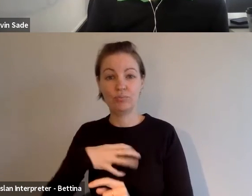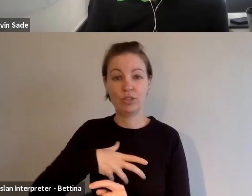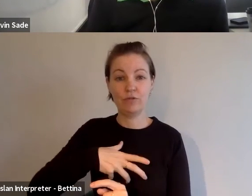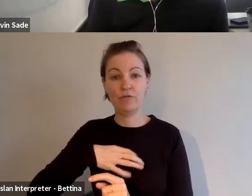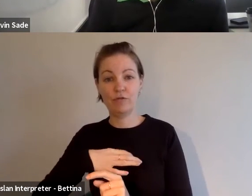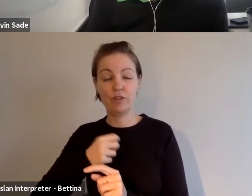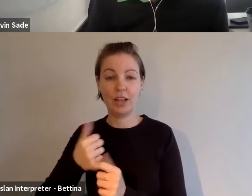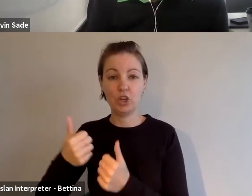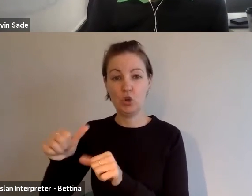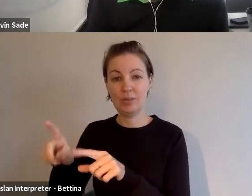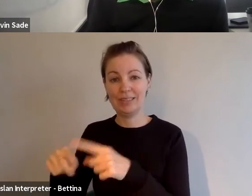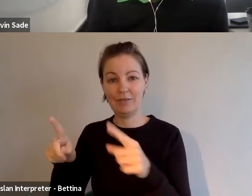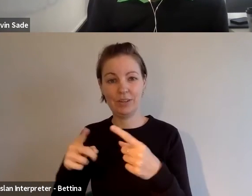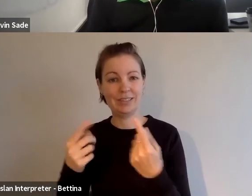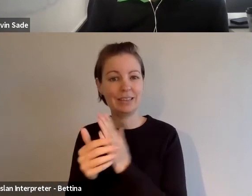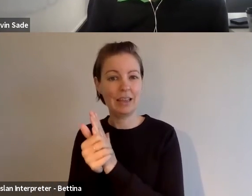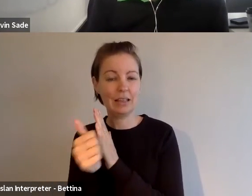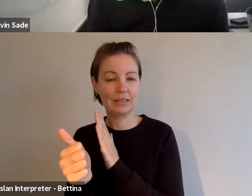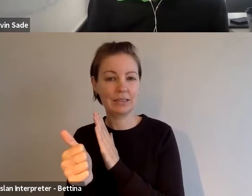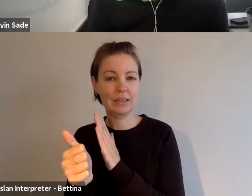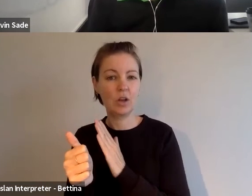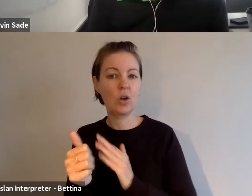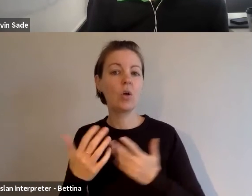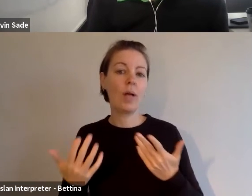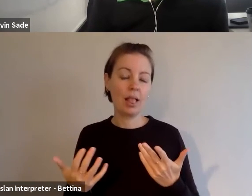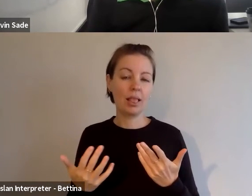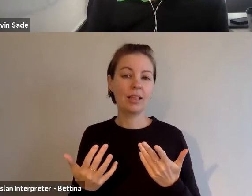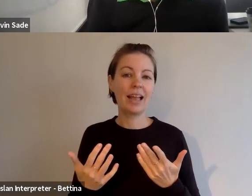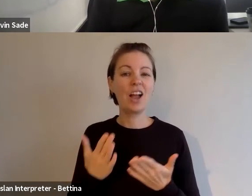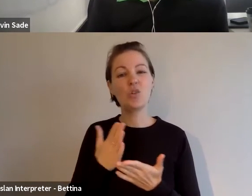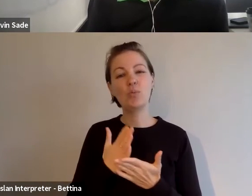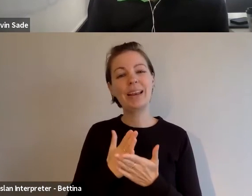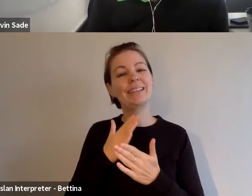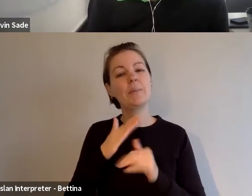in terms of partners, levels of expectations in some instances about